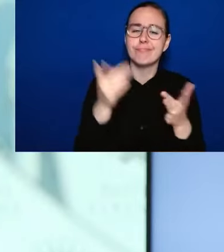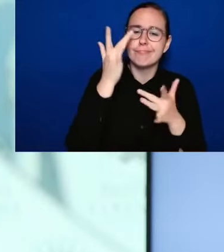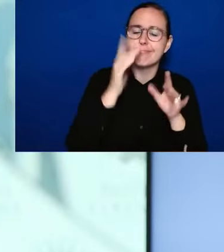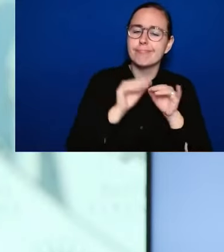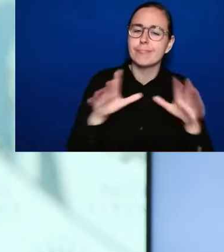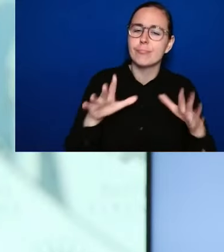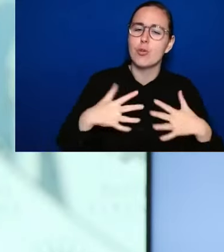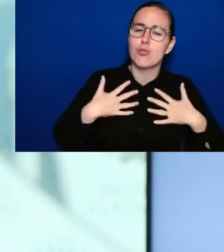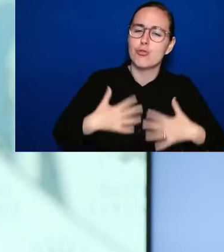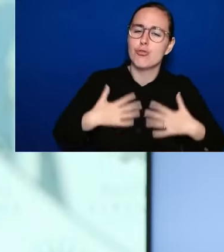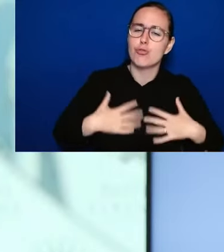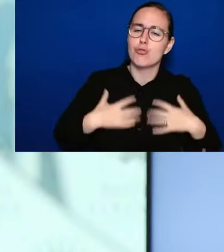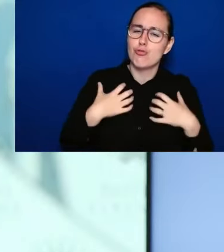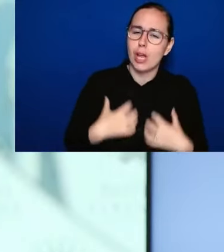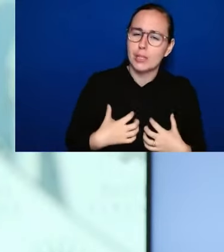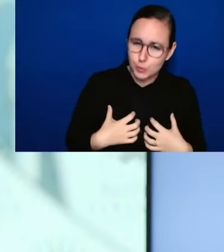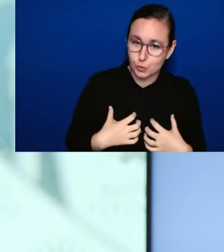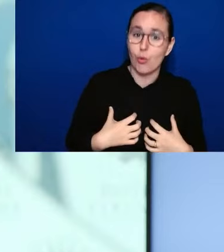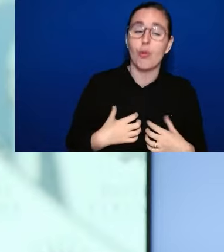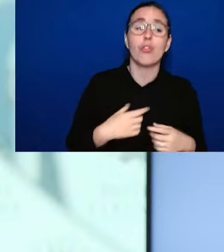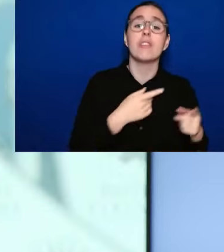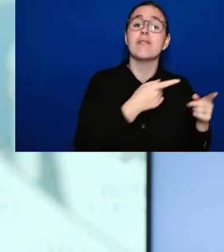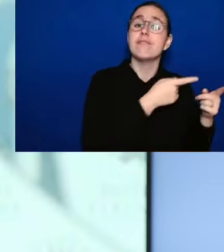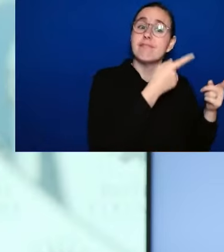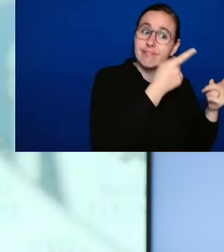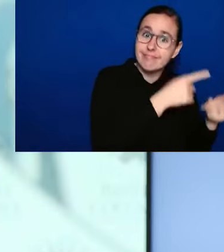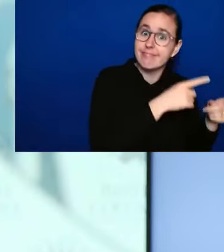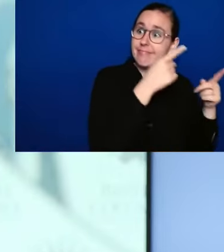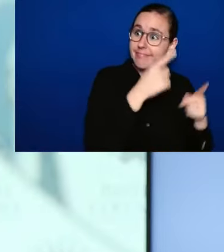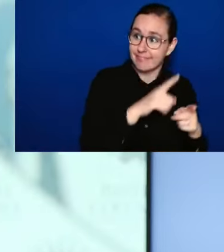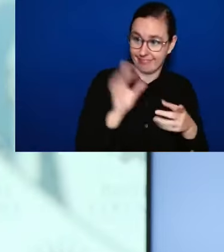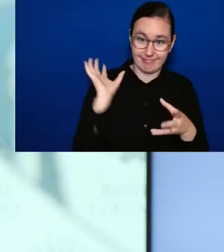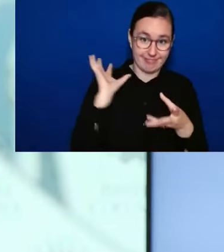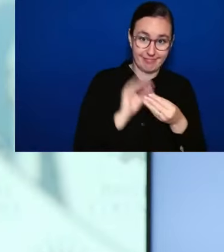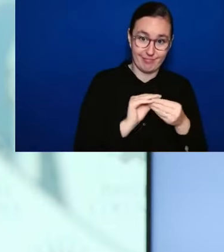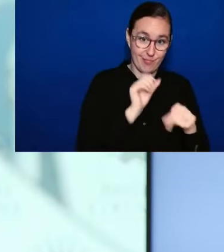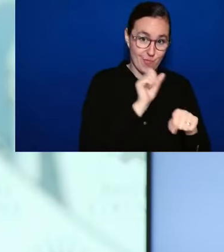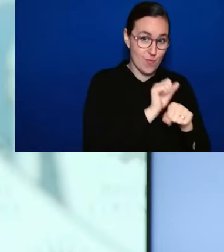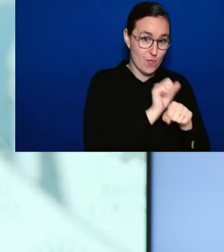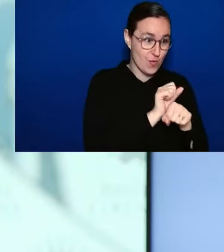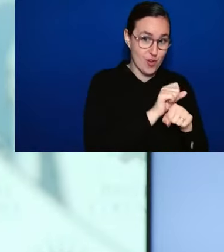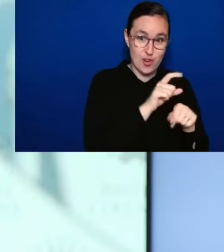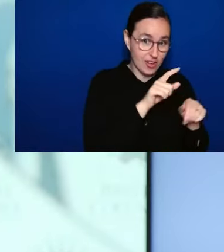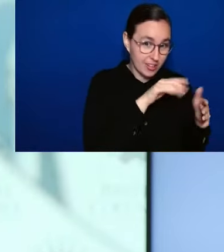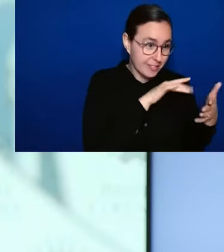and health care workers and through the extraordinary